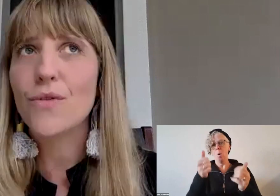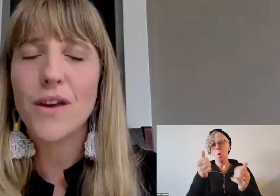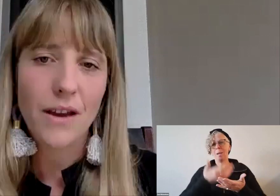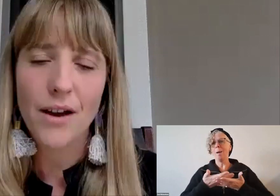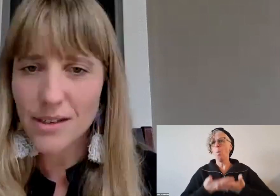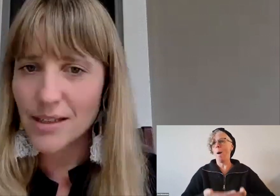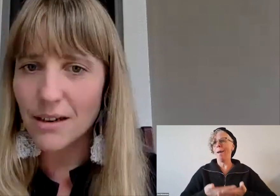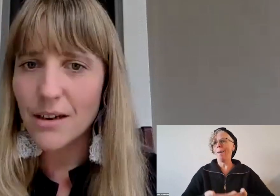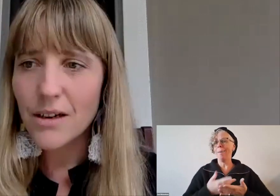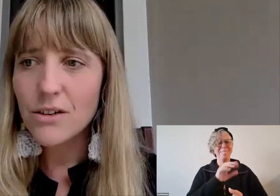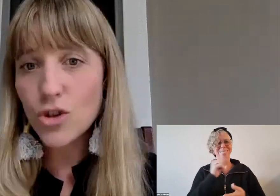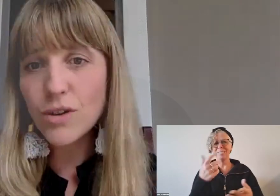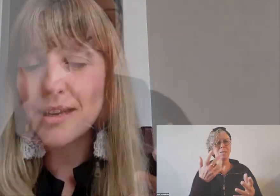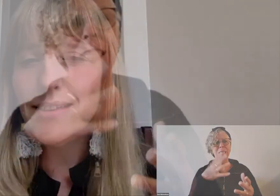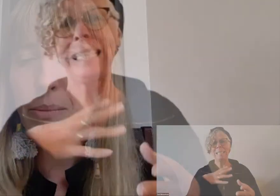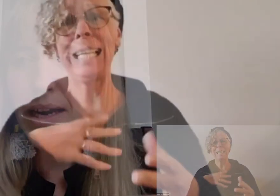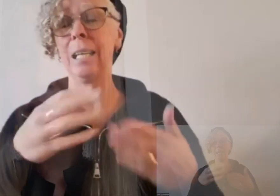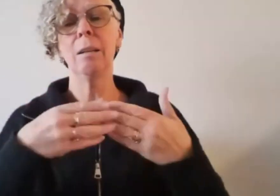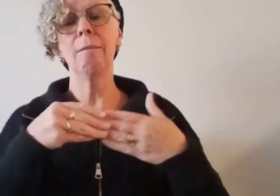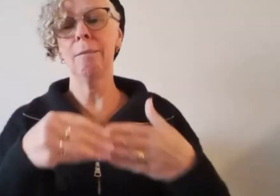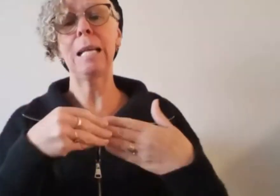which is everything our sector should and needs to be.